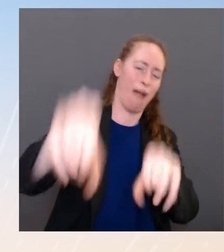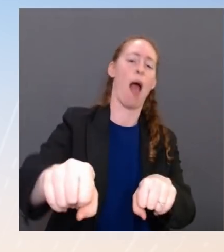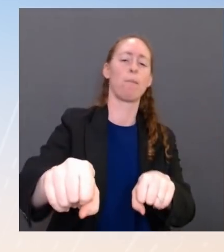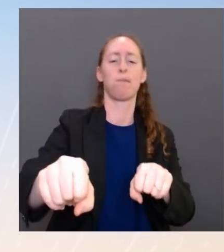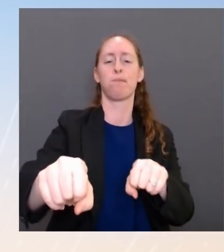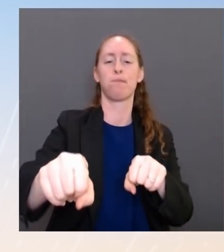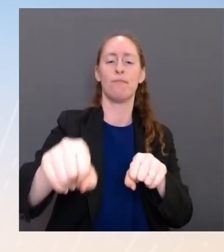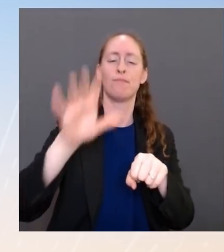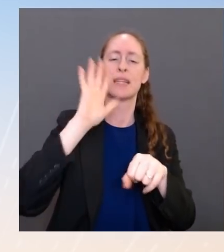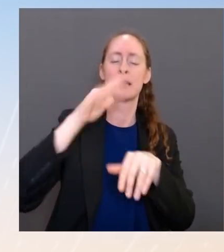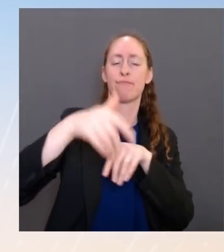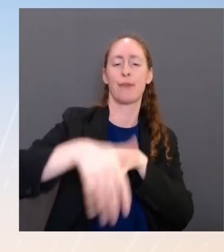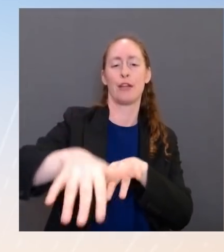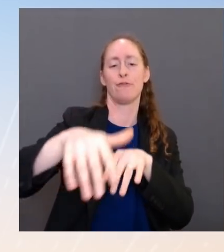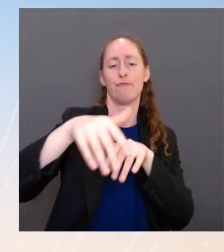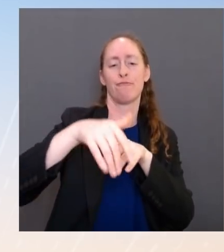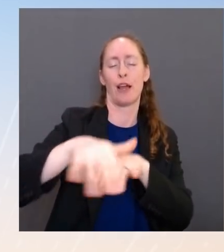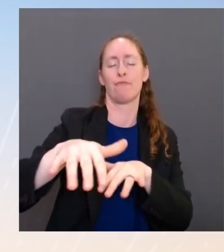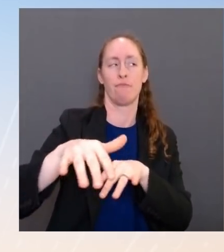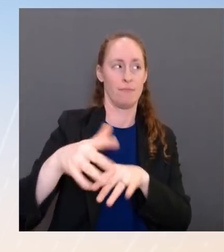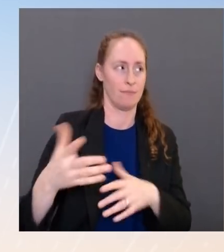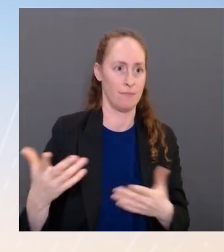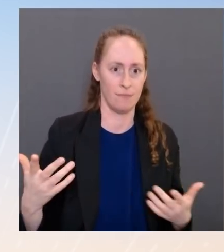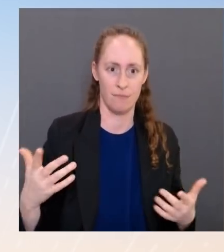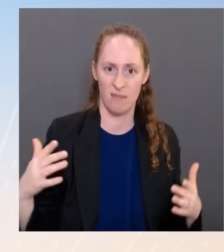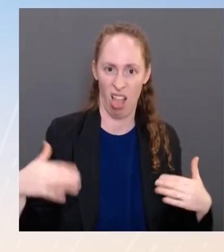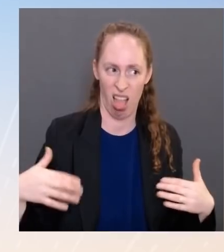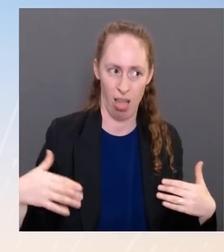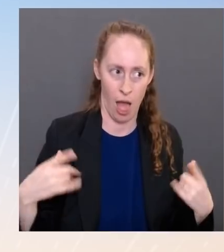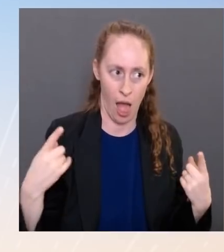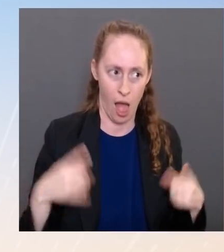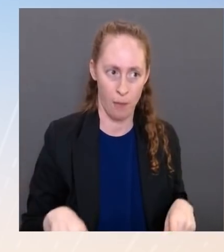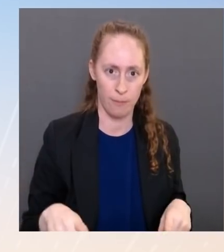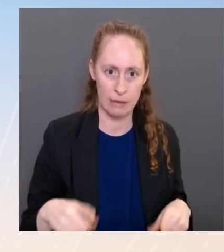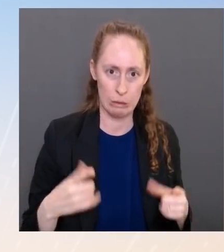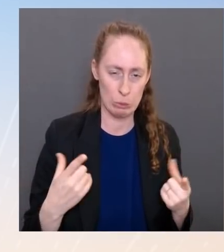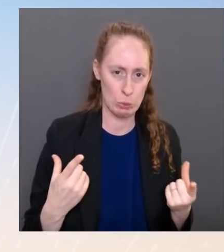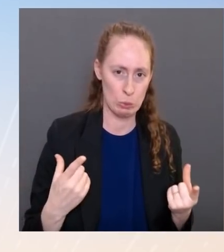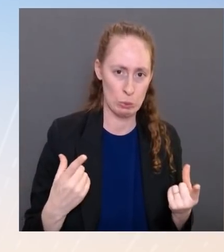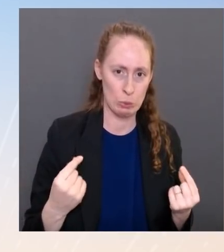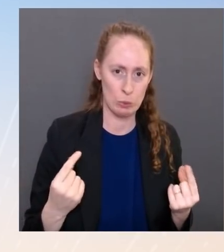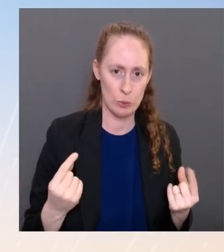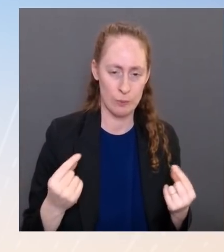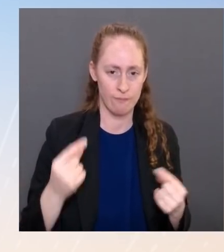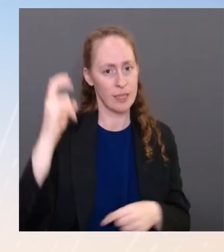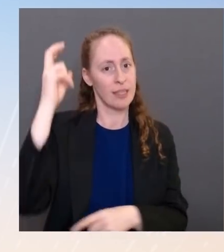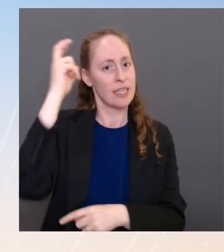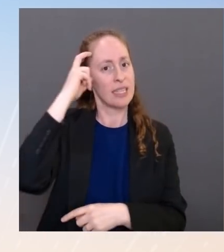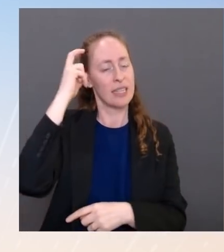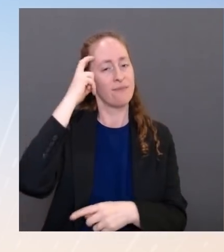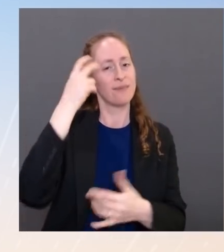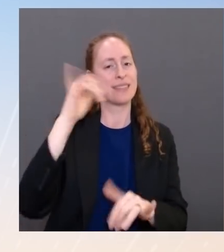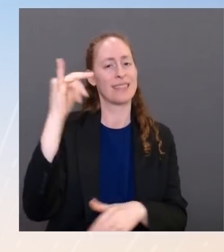He obviously -- he also thought that NATO would be divided, that the West would be divided -- that has not happened. And he certainly did not predict